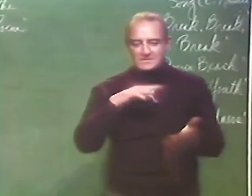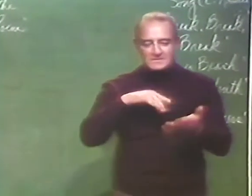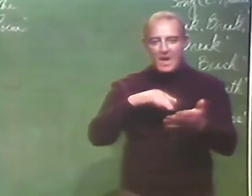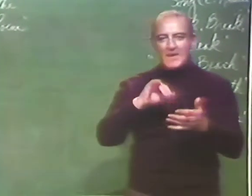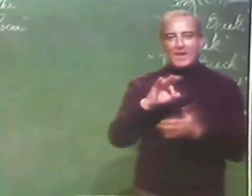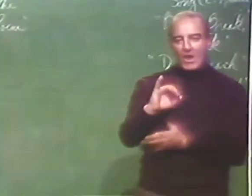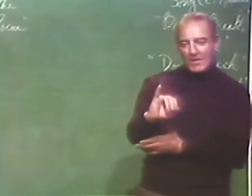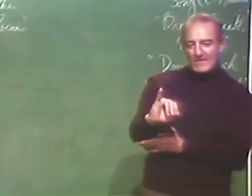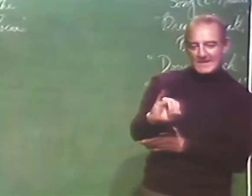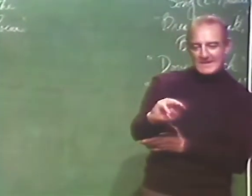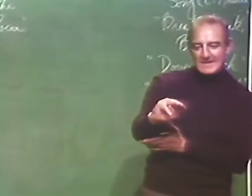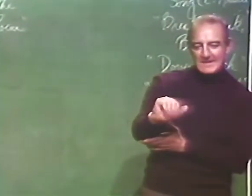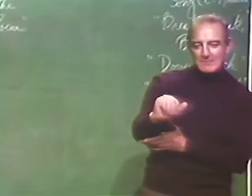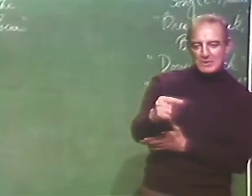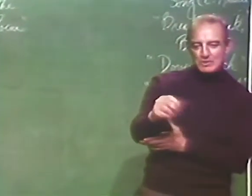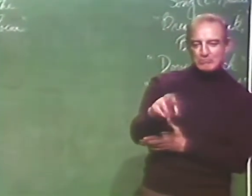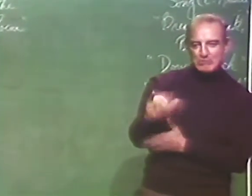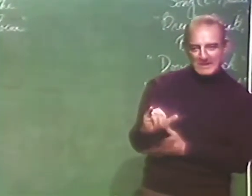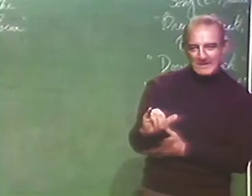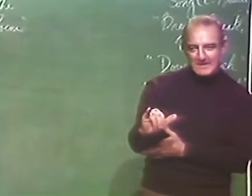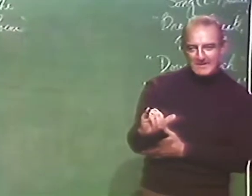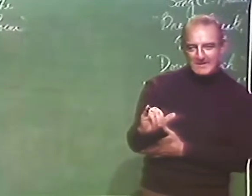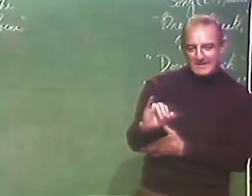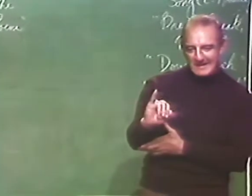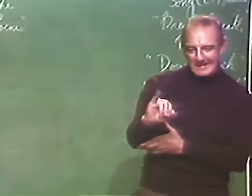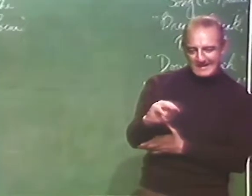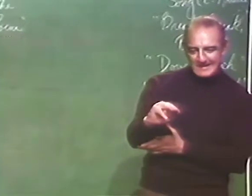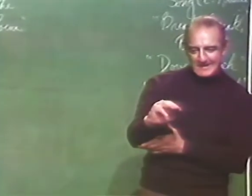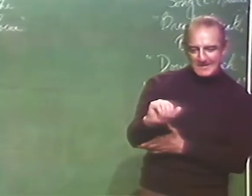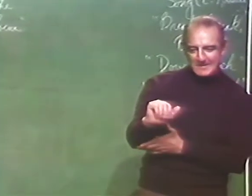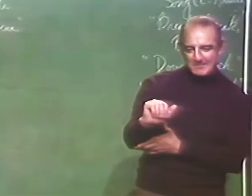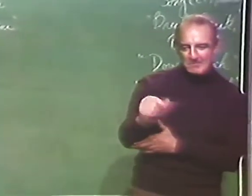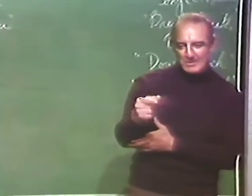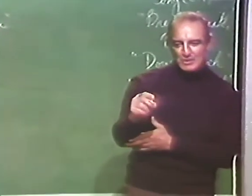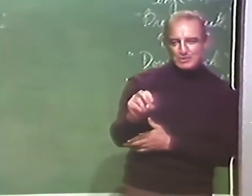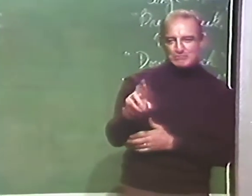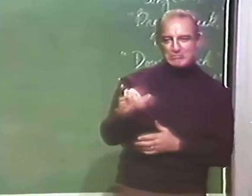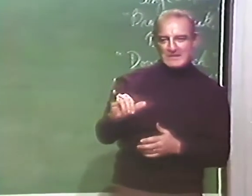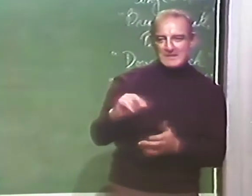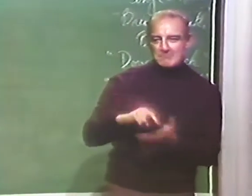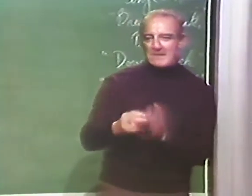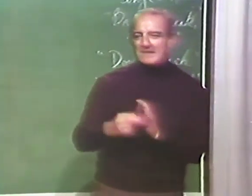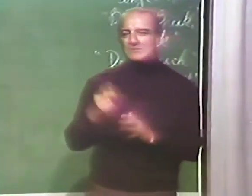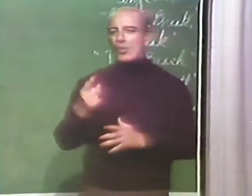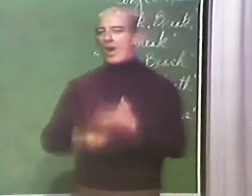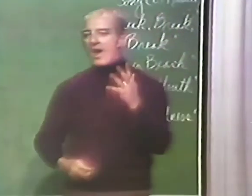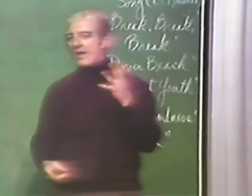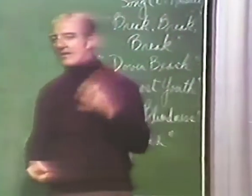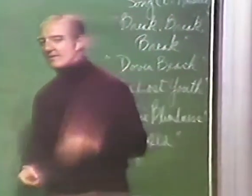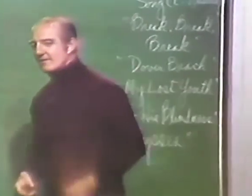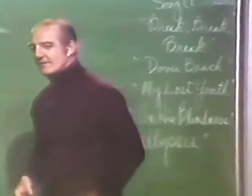THE STUDY OF IMAGERY, IMAGERY, MEANS WHAT?